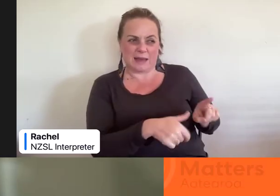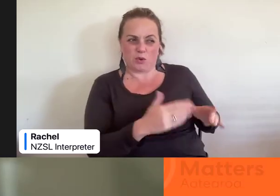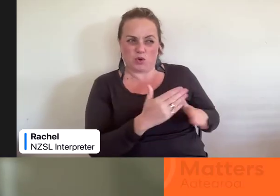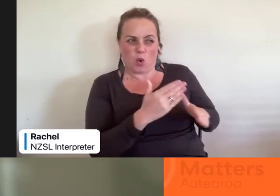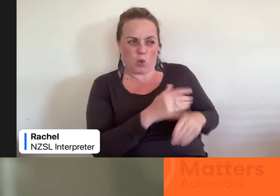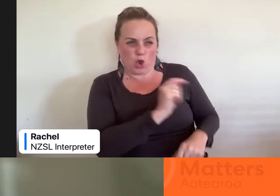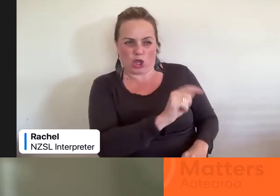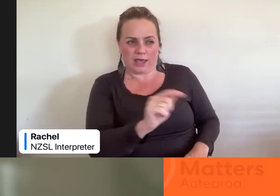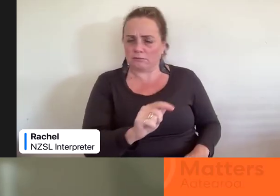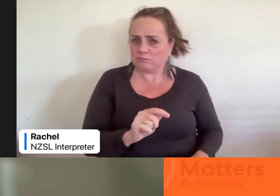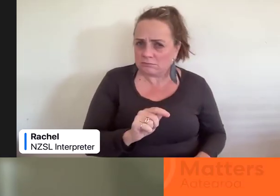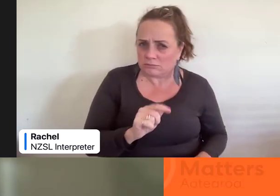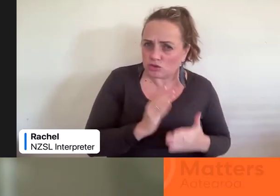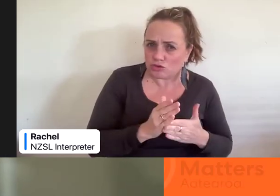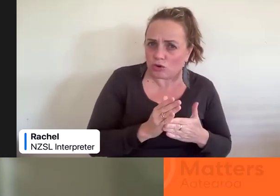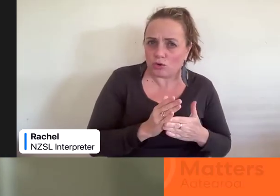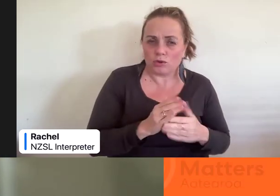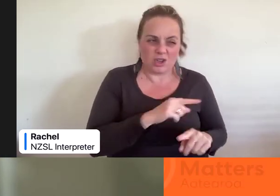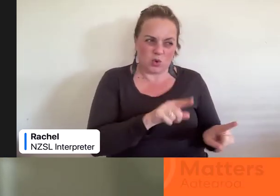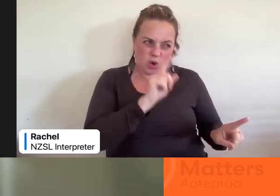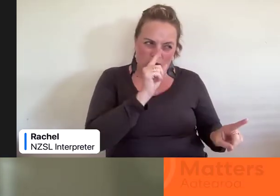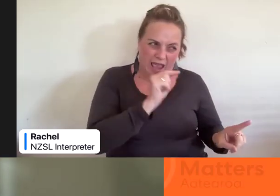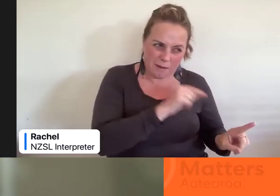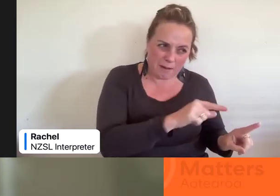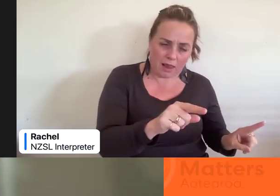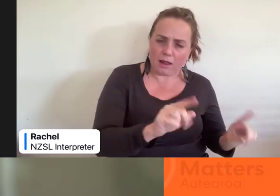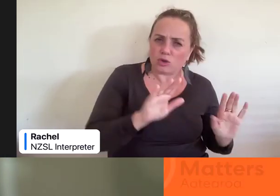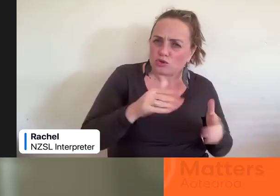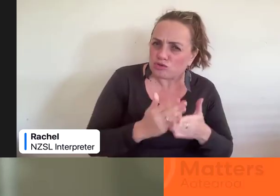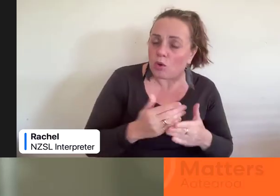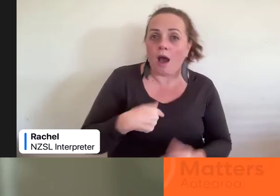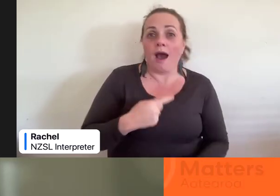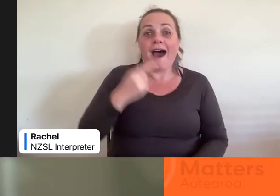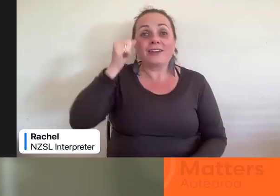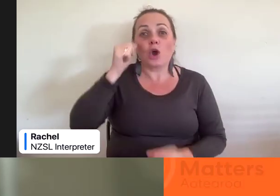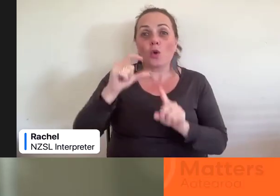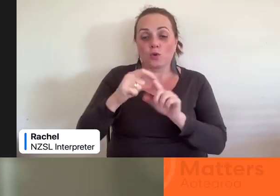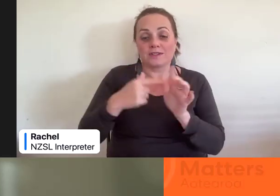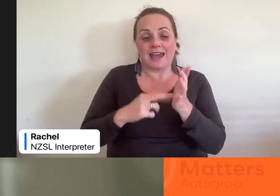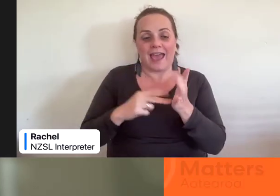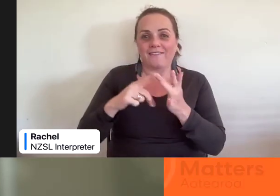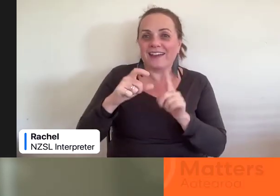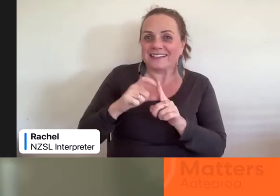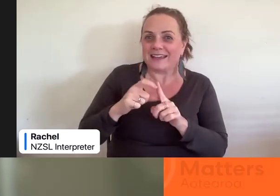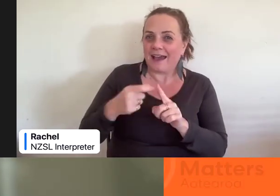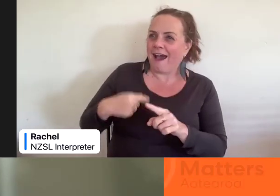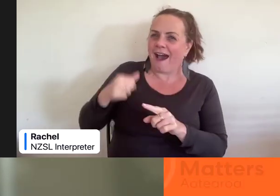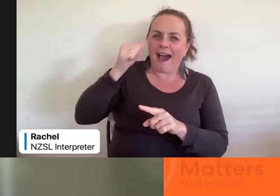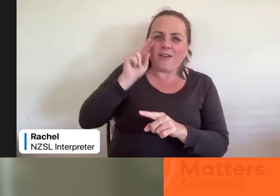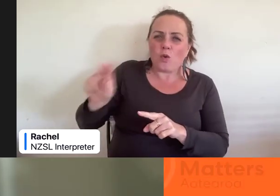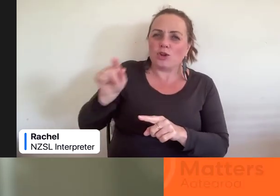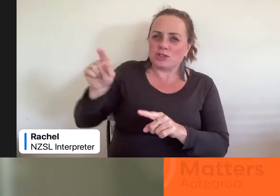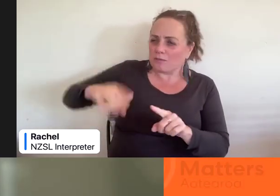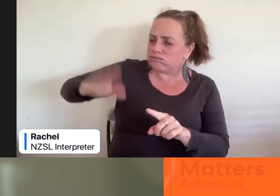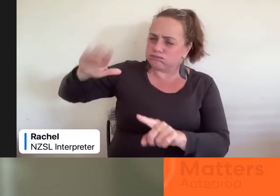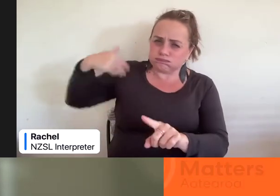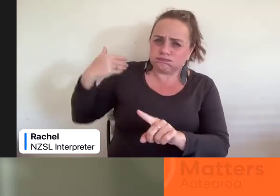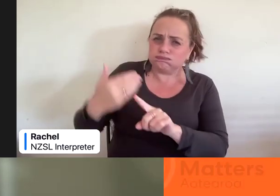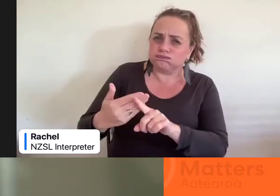not capable. I've known David and I've watched him over the decades grow into his advocacy. And